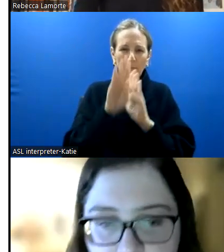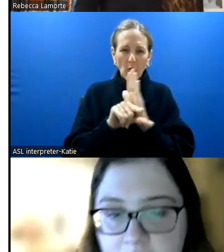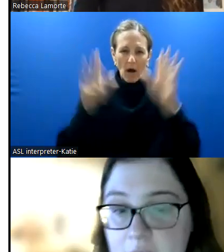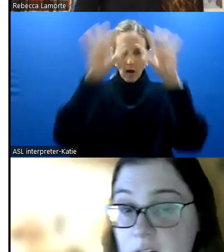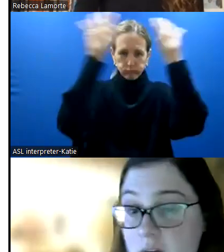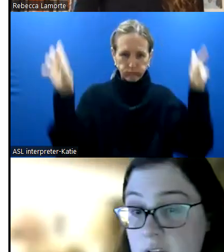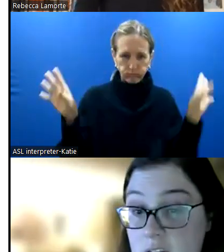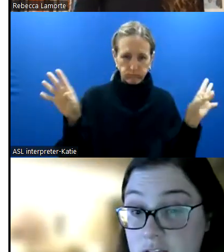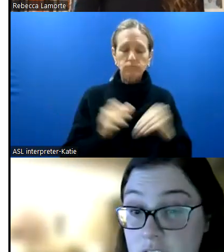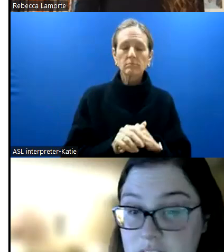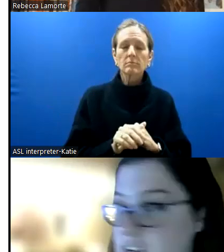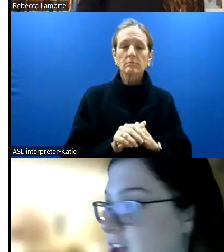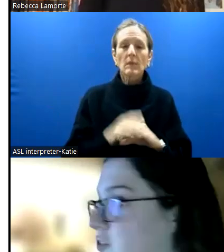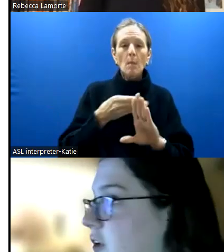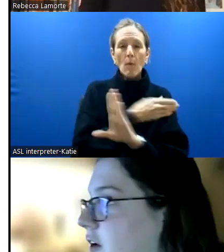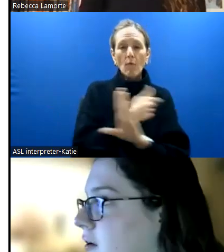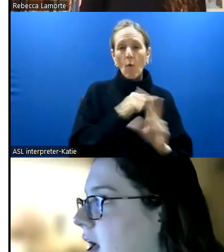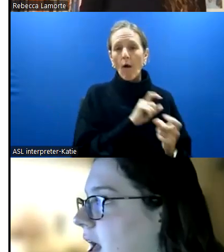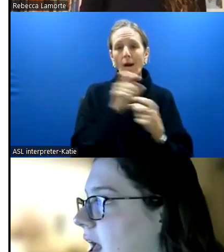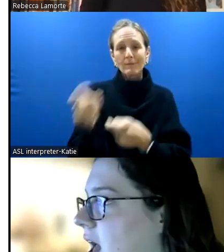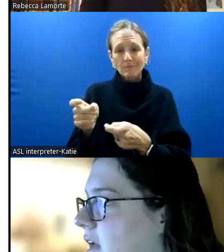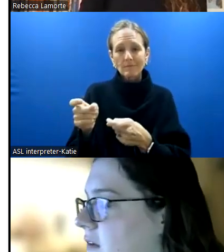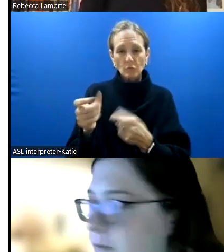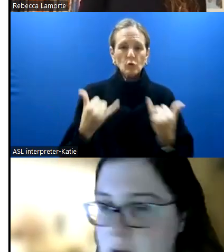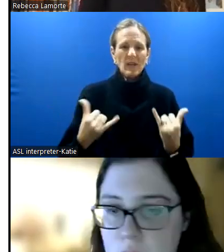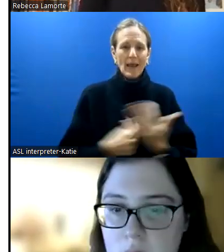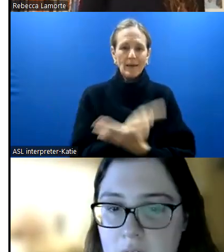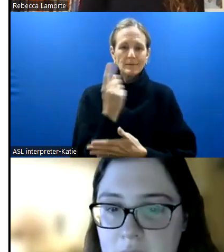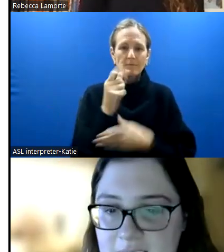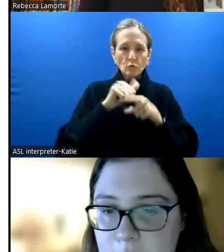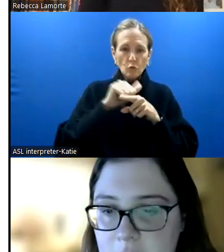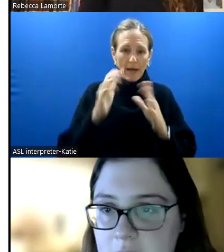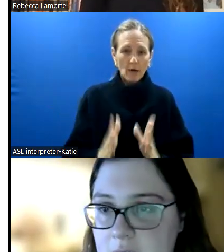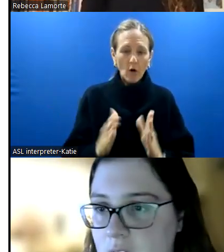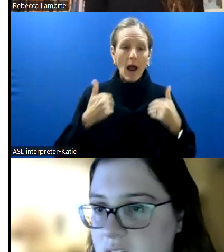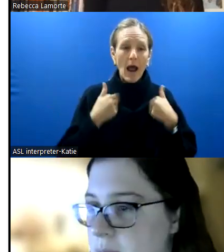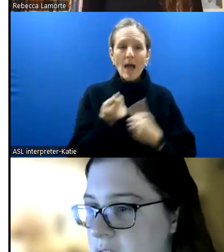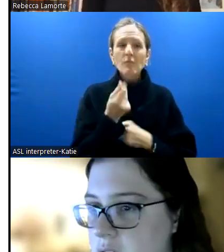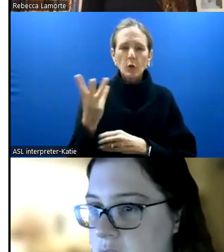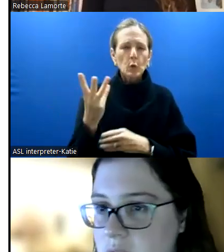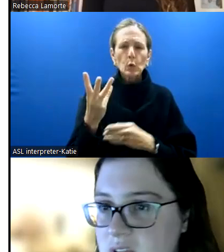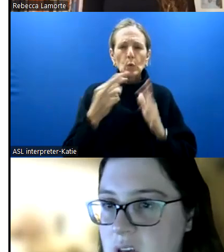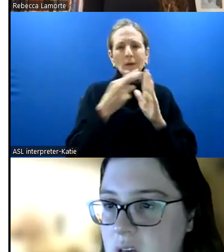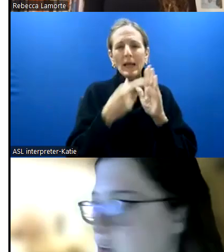Before I hand it over to today's trainer, I have a few accessibility and housekeeping notes.